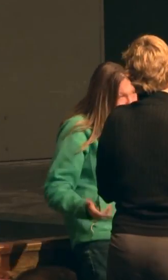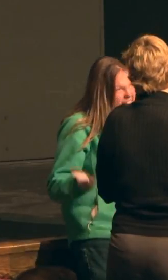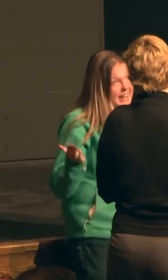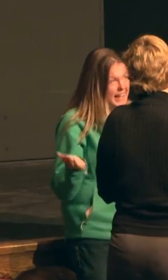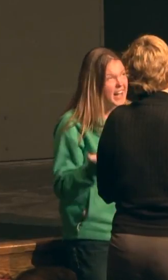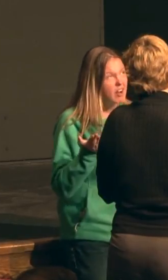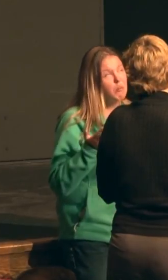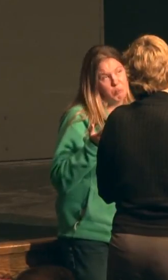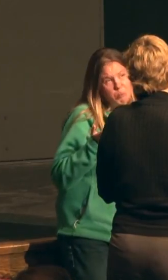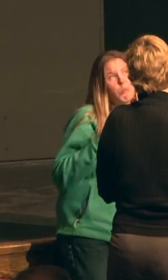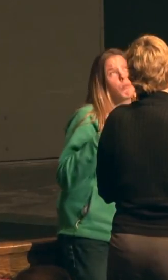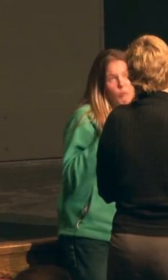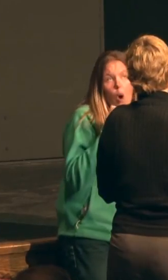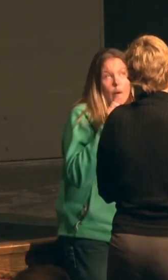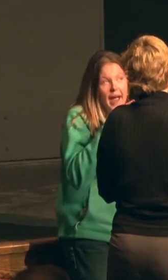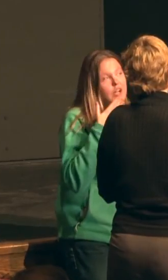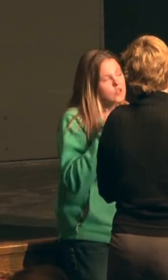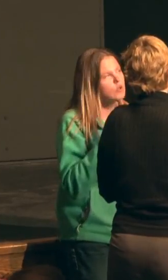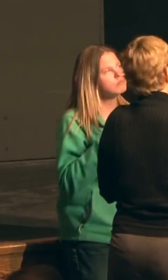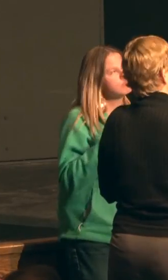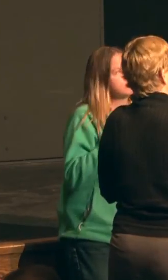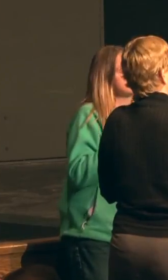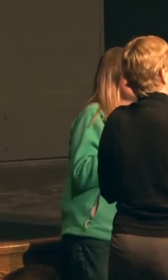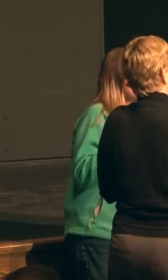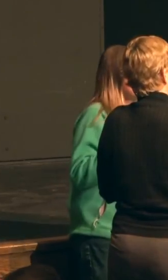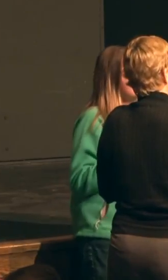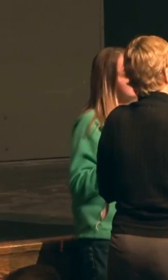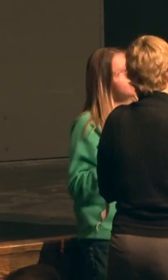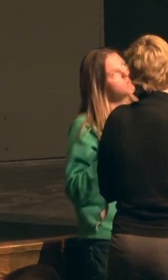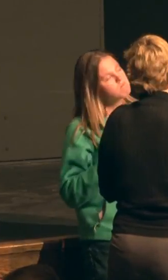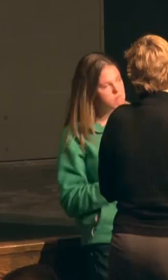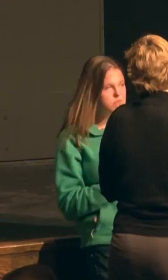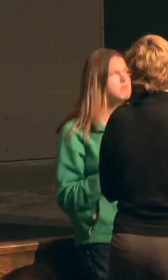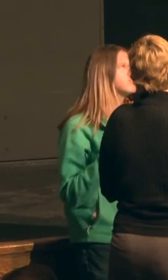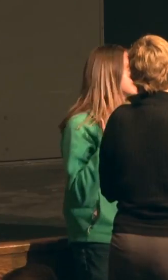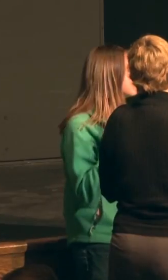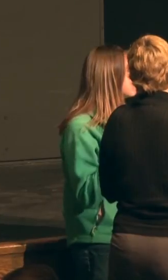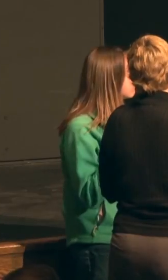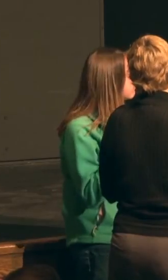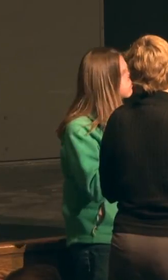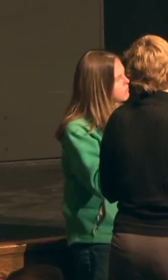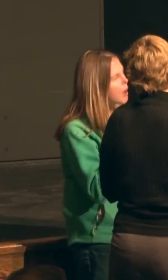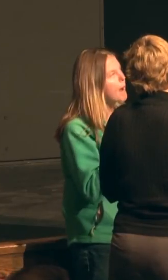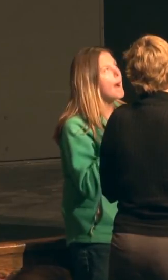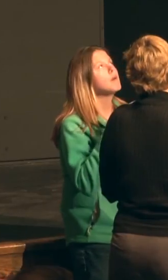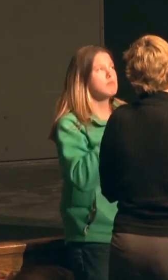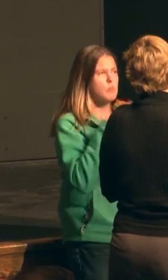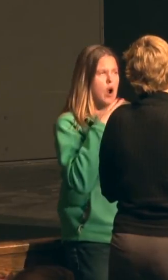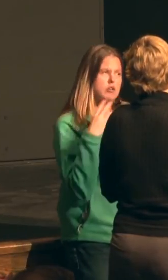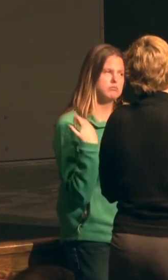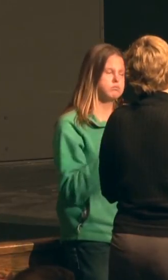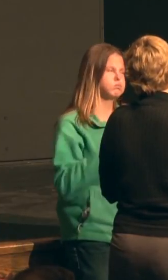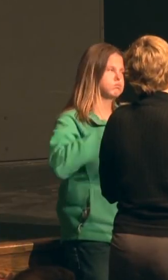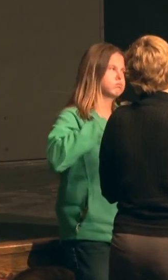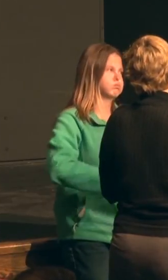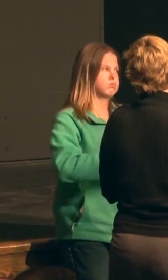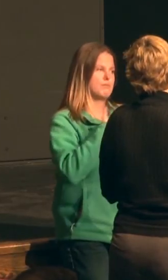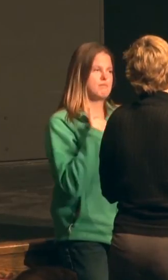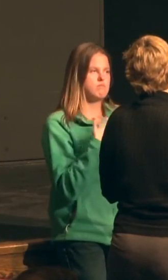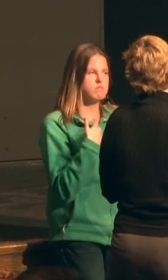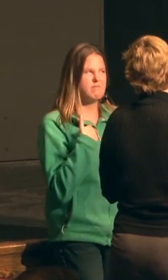oppression there. Barriers. I mean there are some things that we do have, it's better.